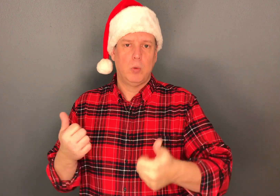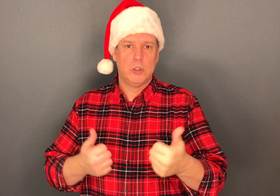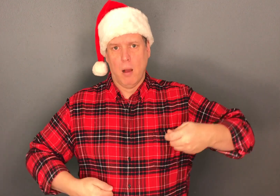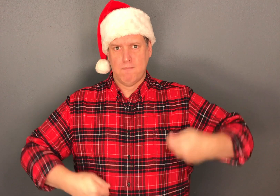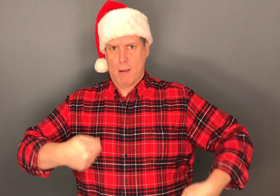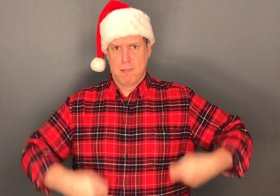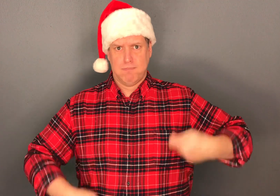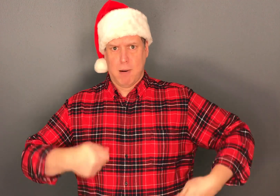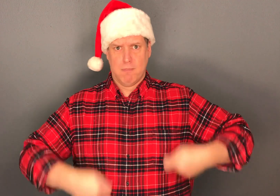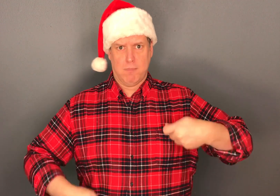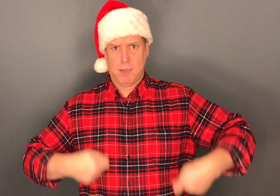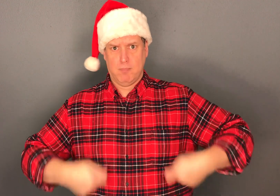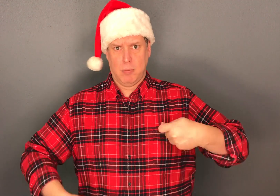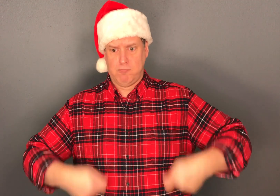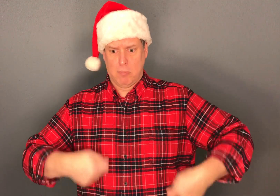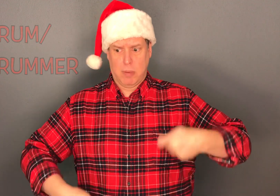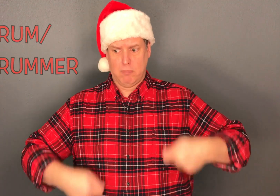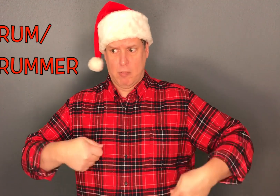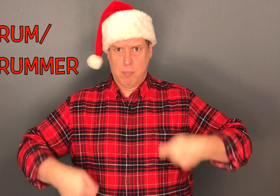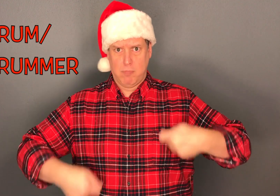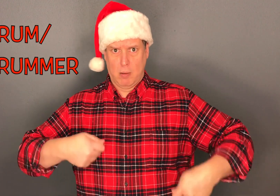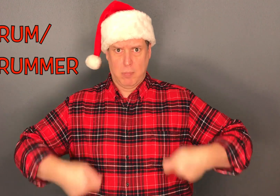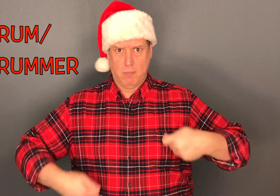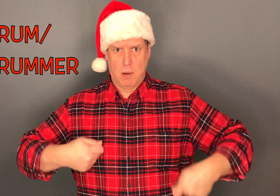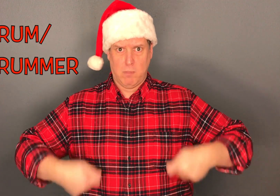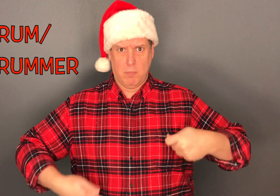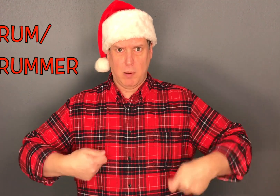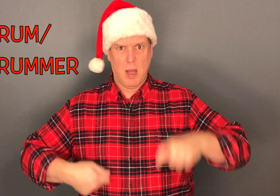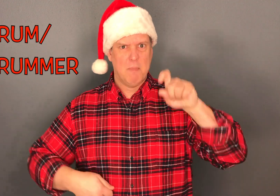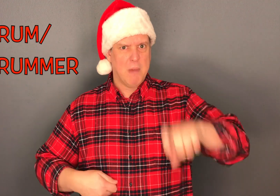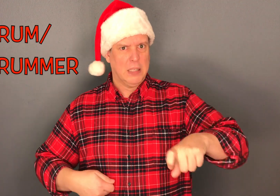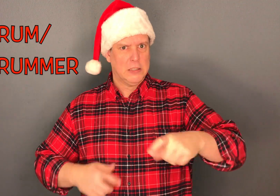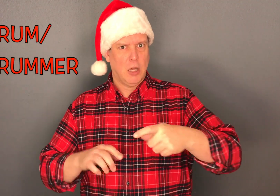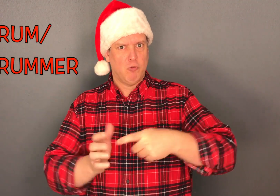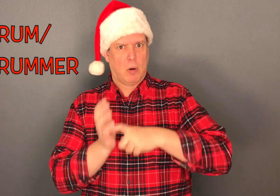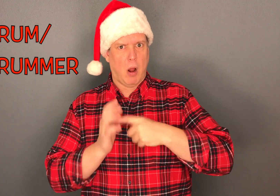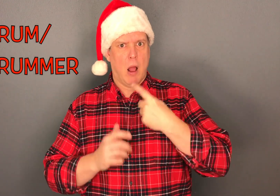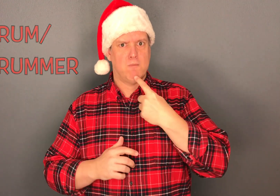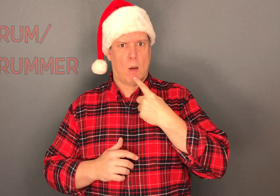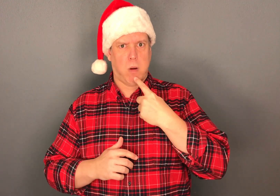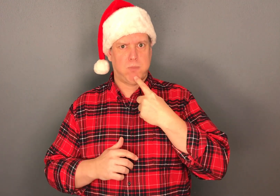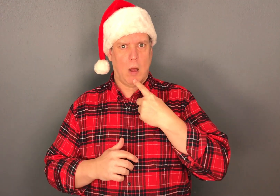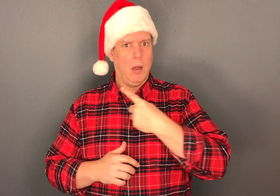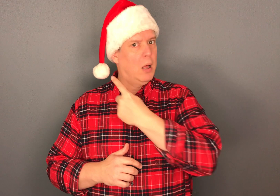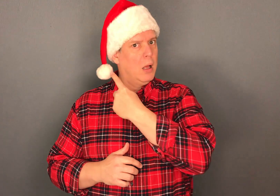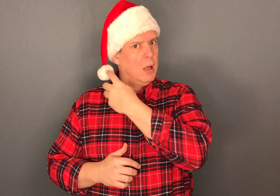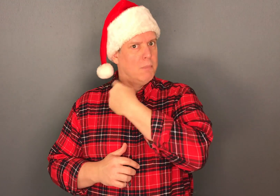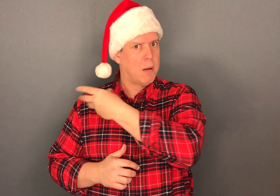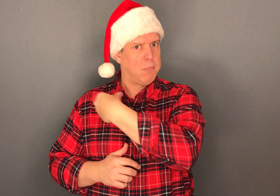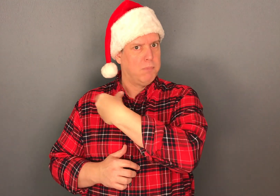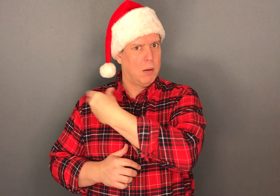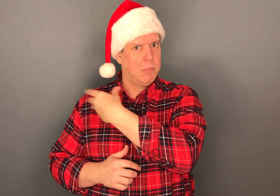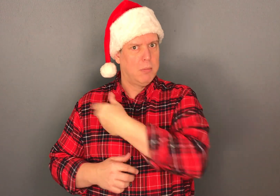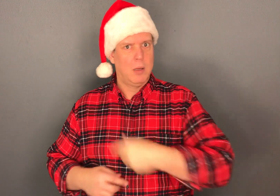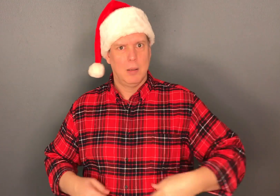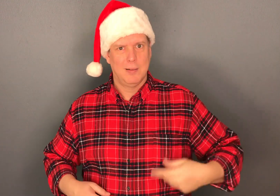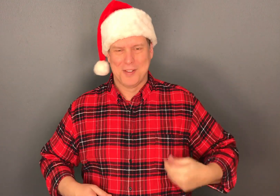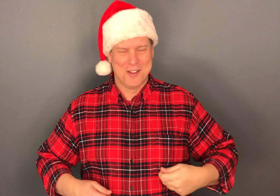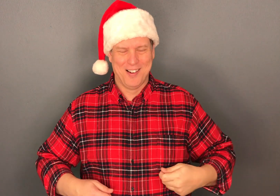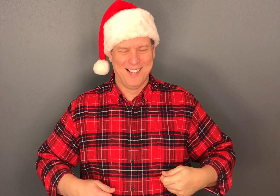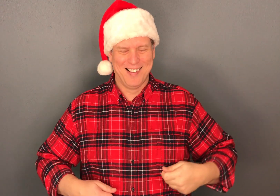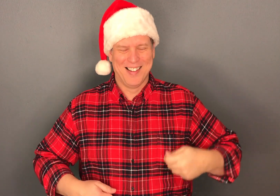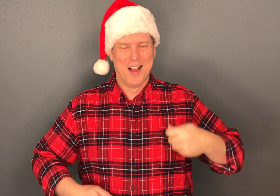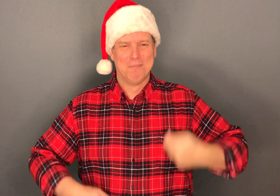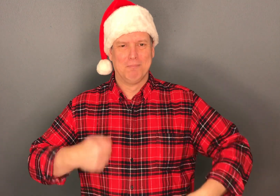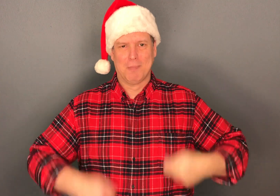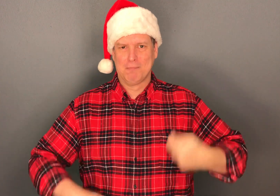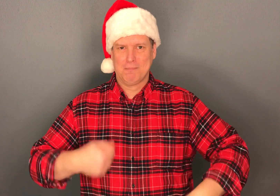going to tell you so it requires your mouth and your hat moving no of course